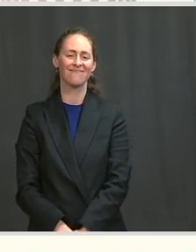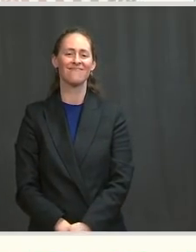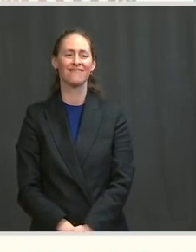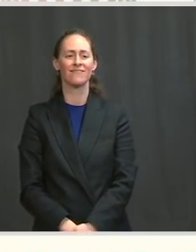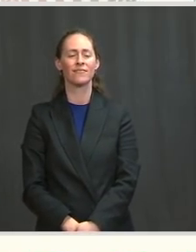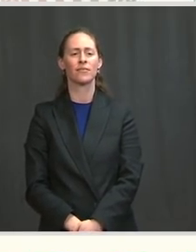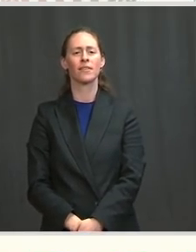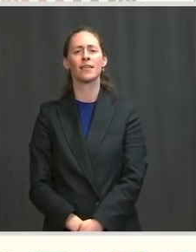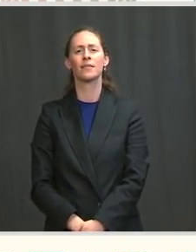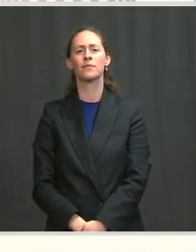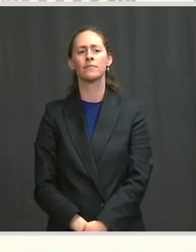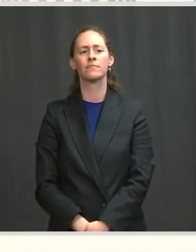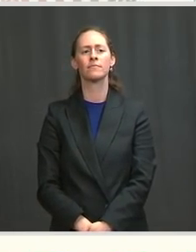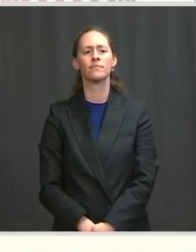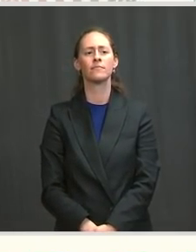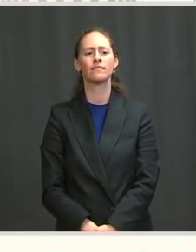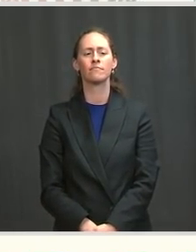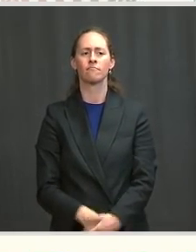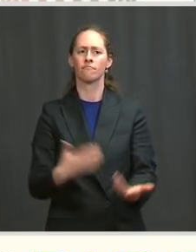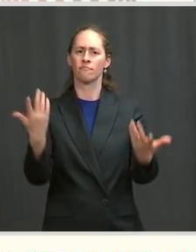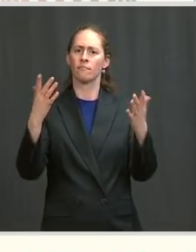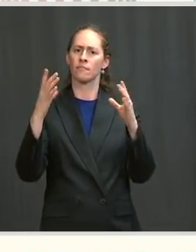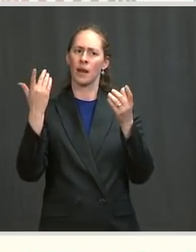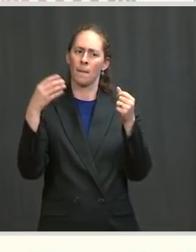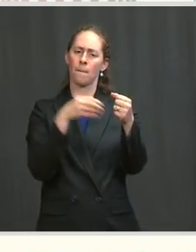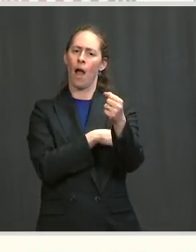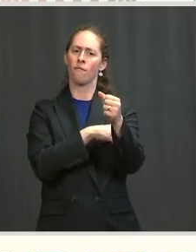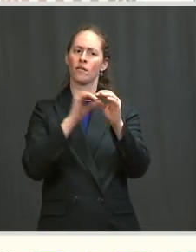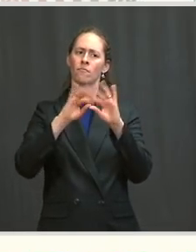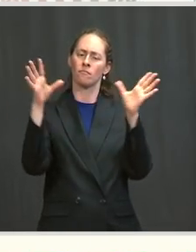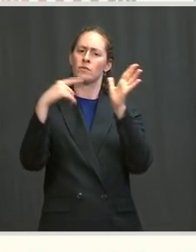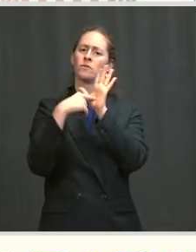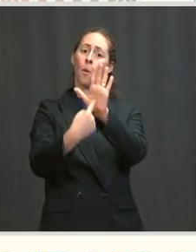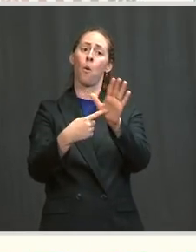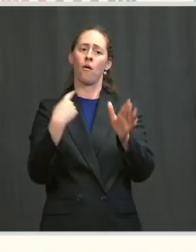a powerful symbol of our commitment to safety, dignity, and opportunity for all.